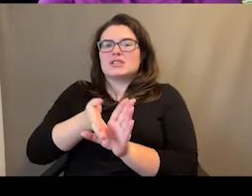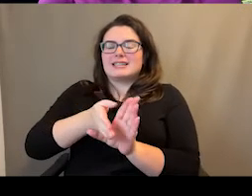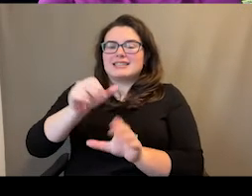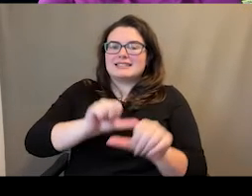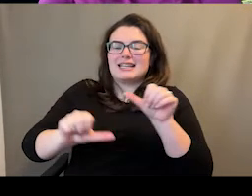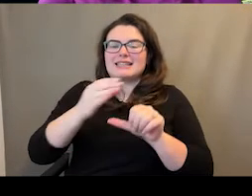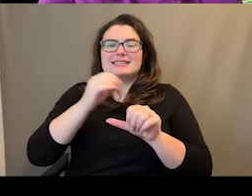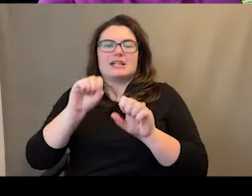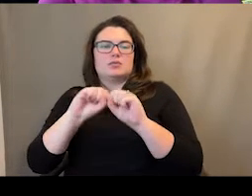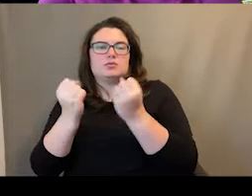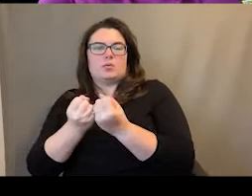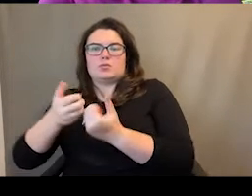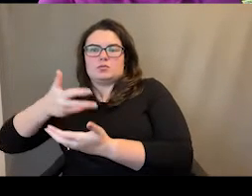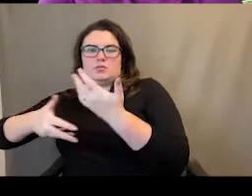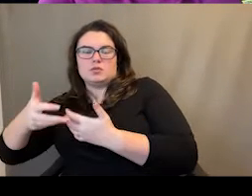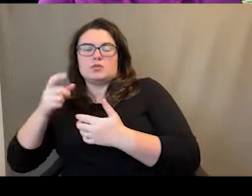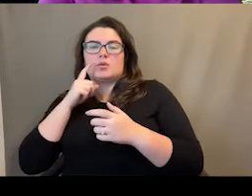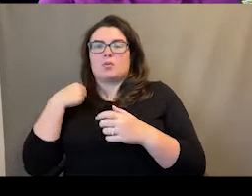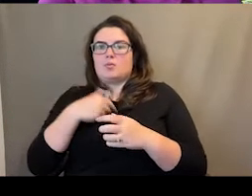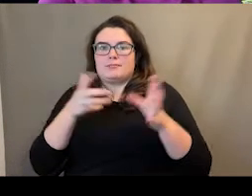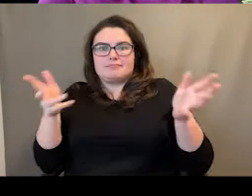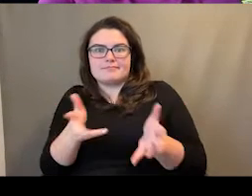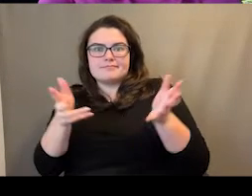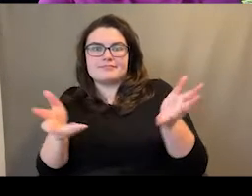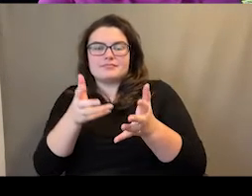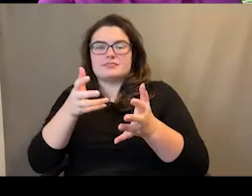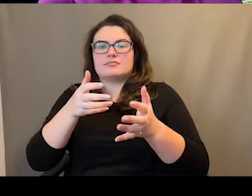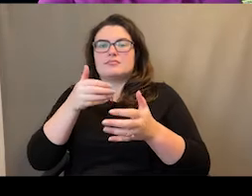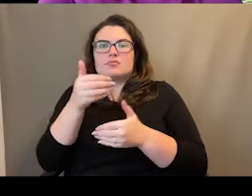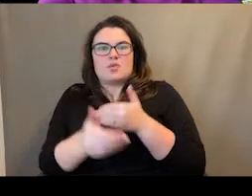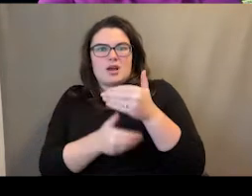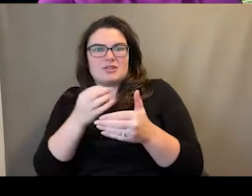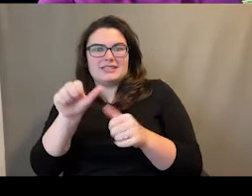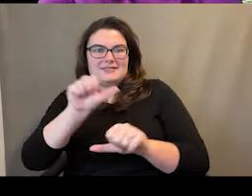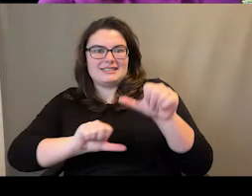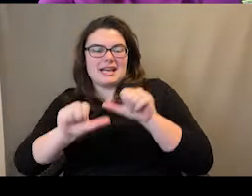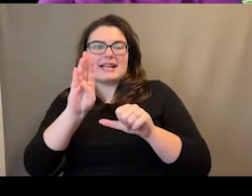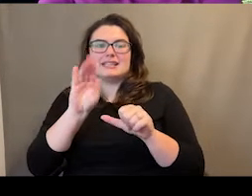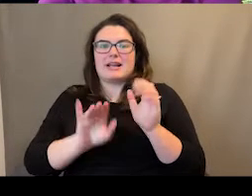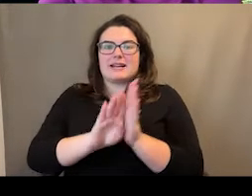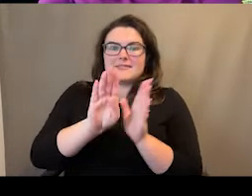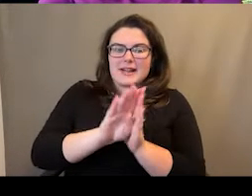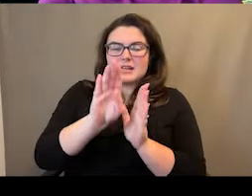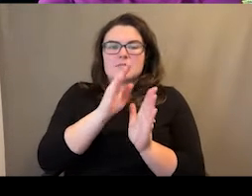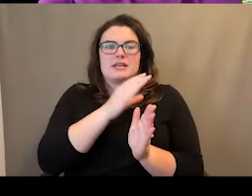The goal is to promote the progress of science by developing and employing rigorous methods to discover